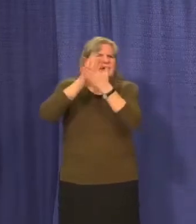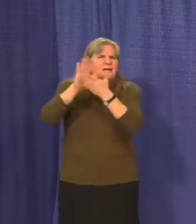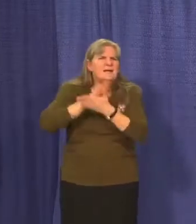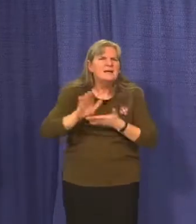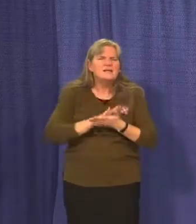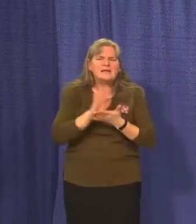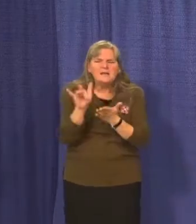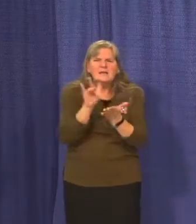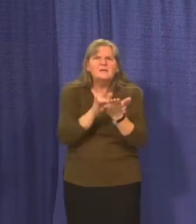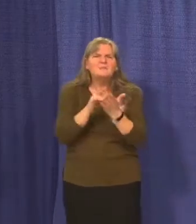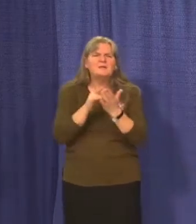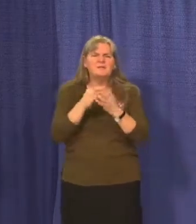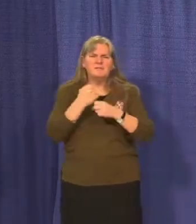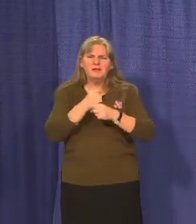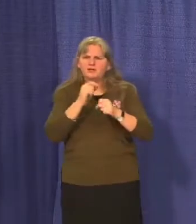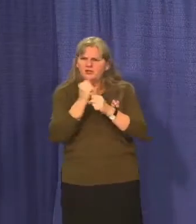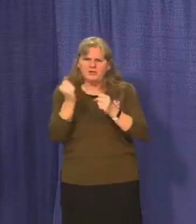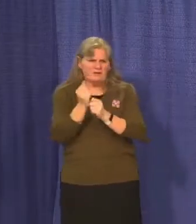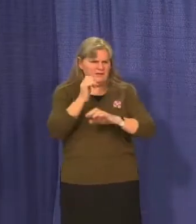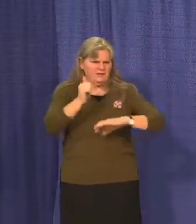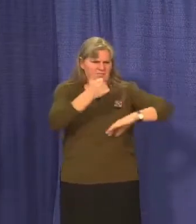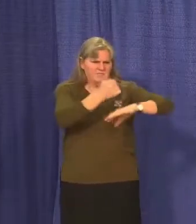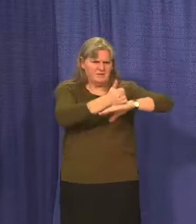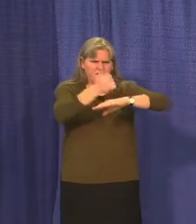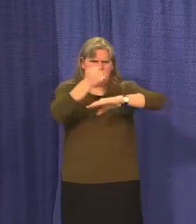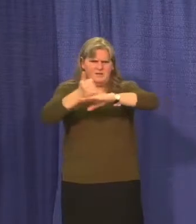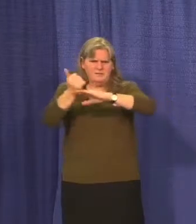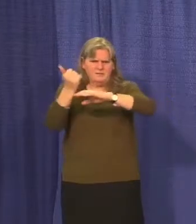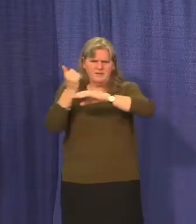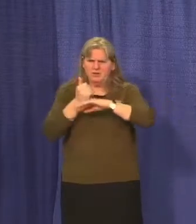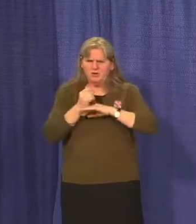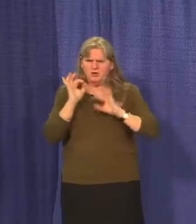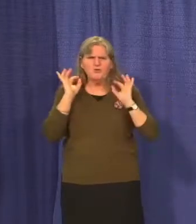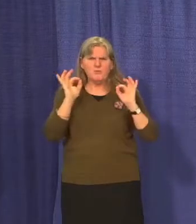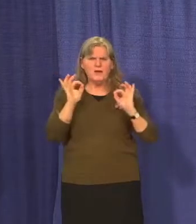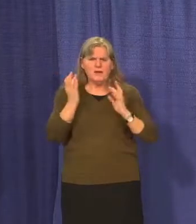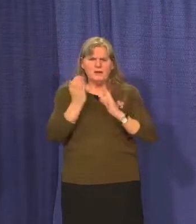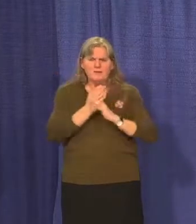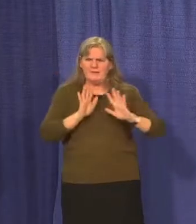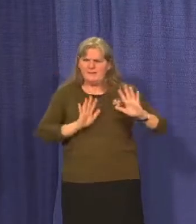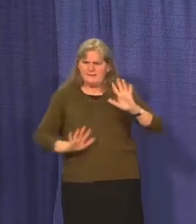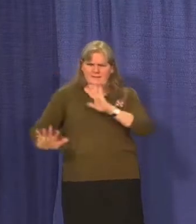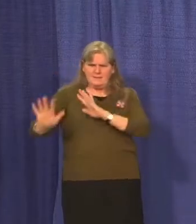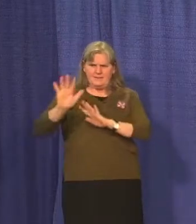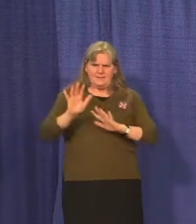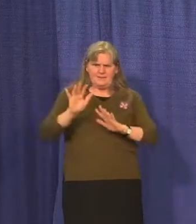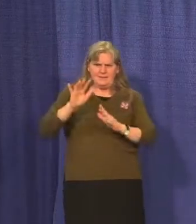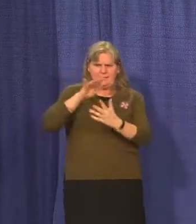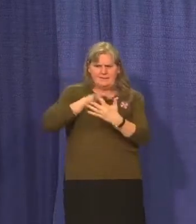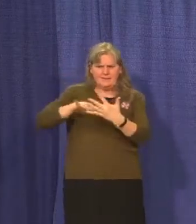clean, to ensure that everything is in place. So I think in terms of quality